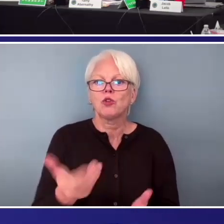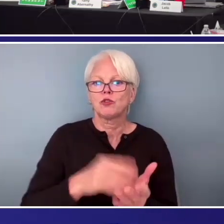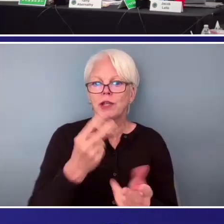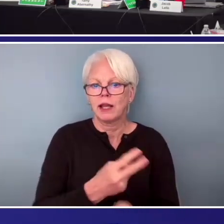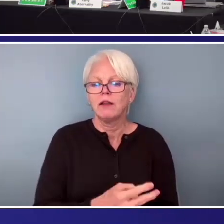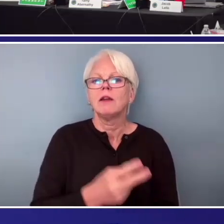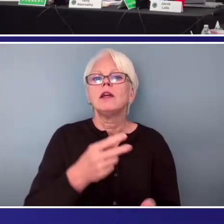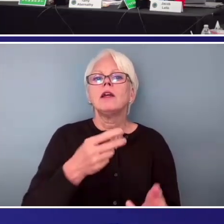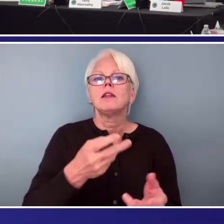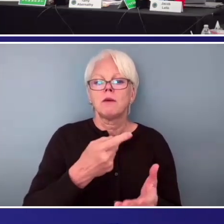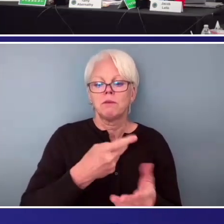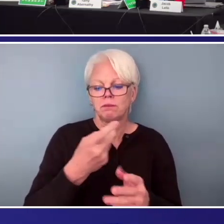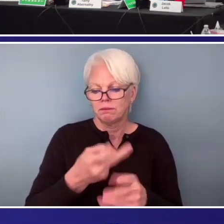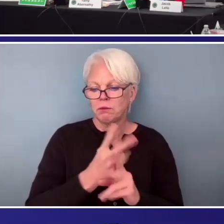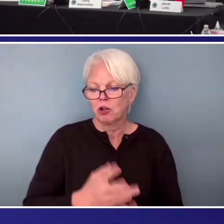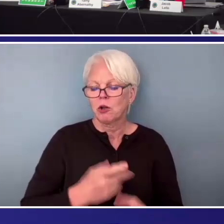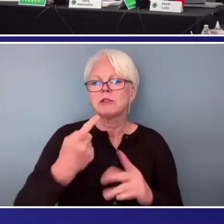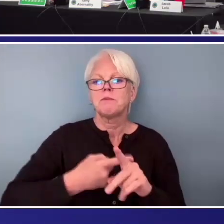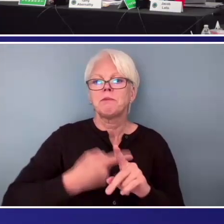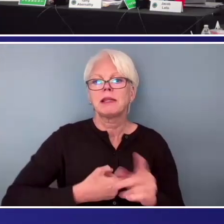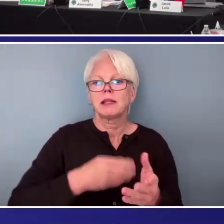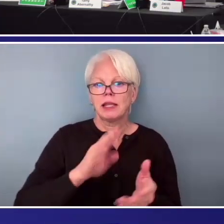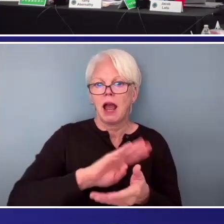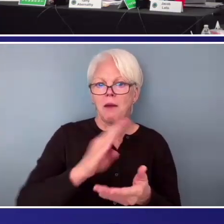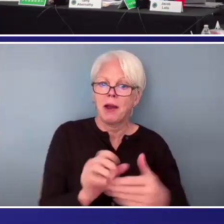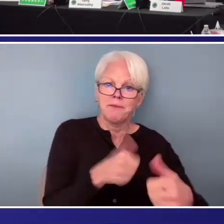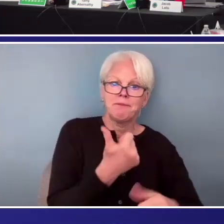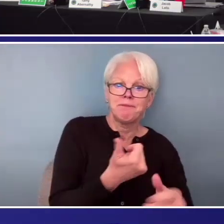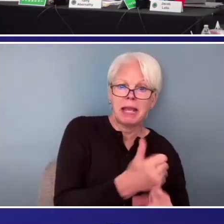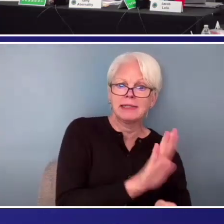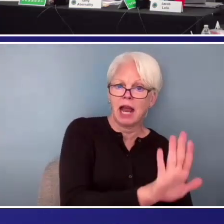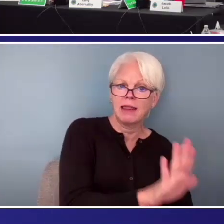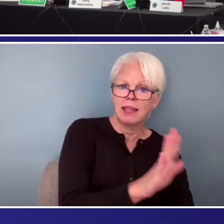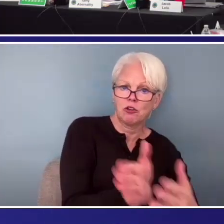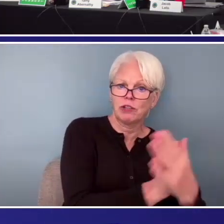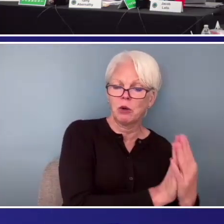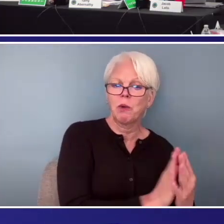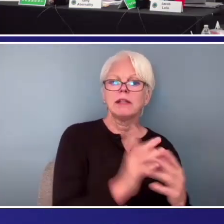amount based on the borrower's request, we've removed recalculate the borrower's monthly payment in accordance with